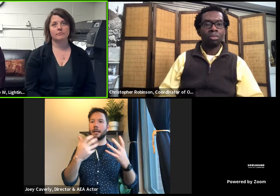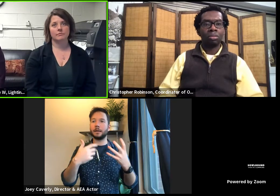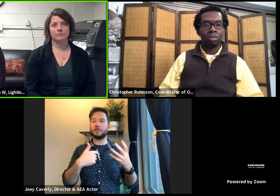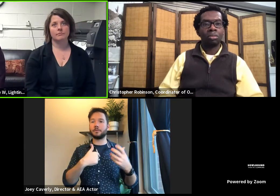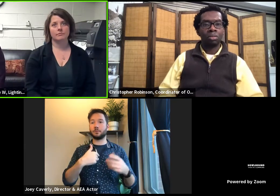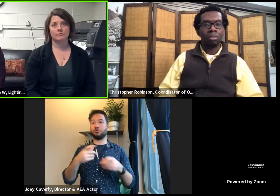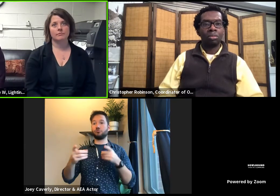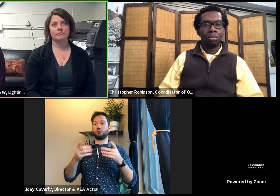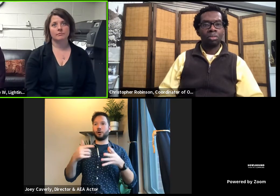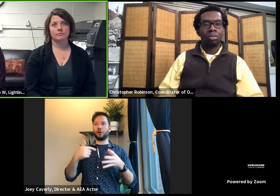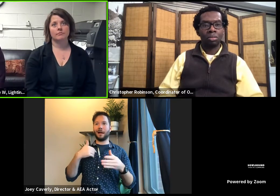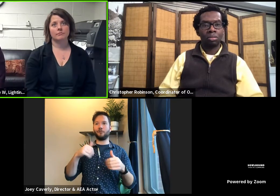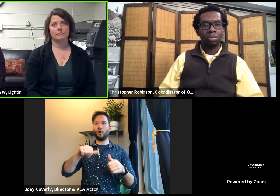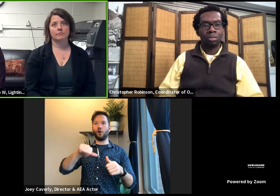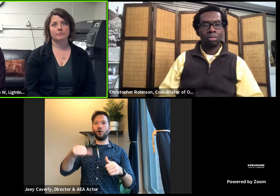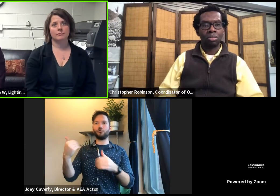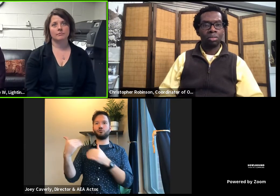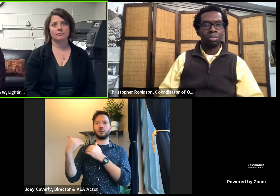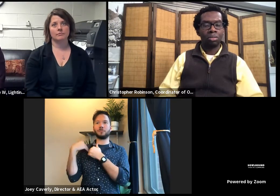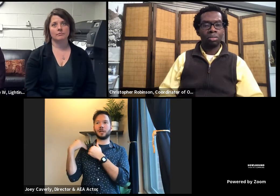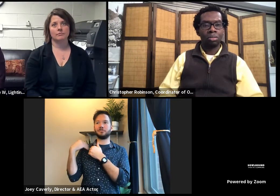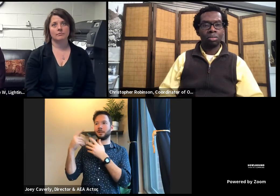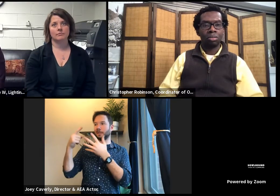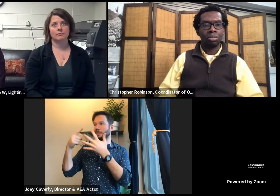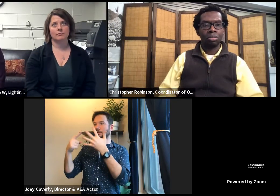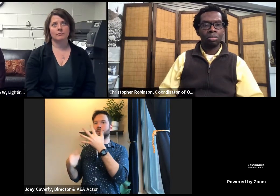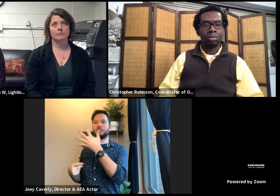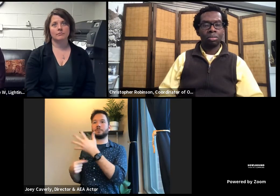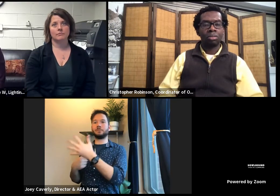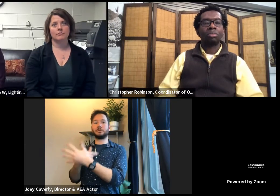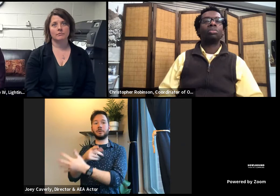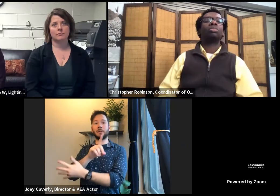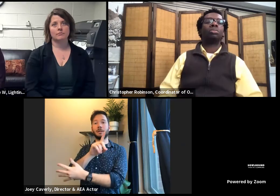If an actor is struggling with their lines, specifically the lines that are signed in ASL,